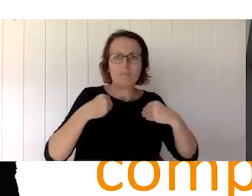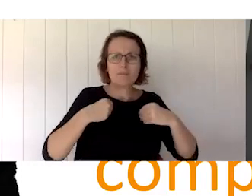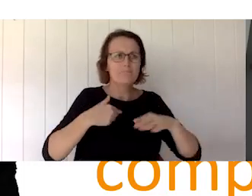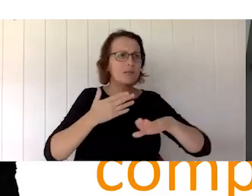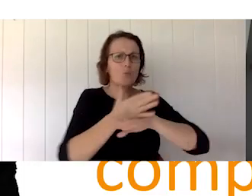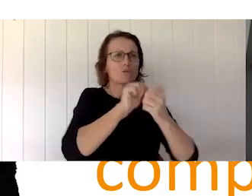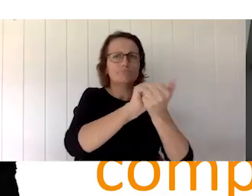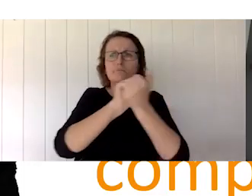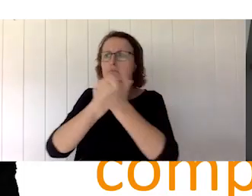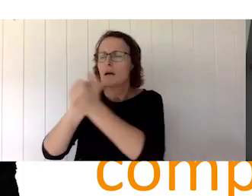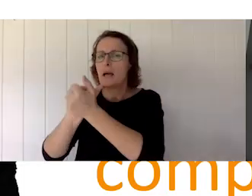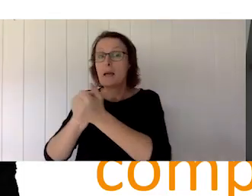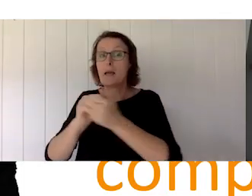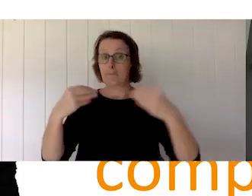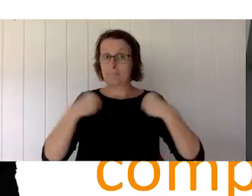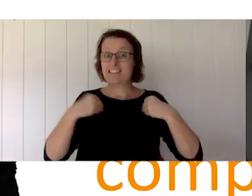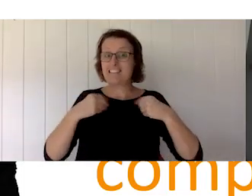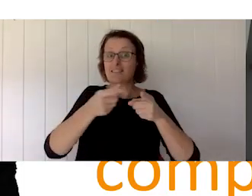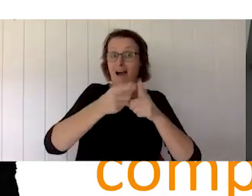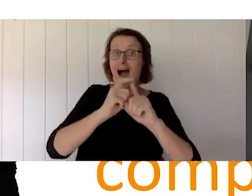found is that business is complicated, and that people are